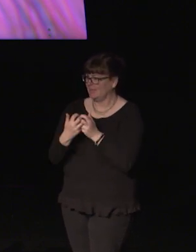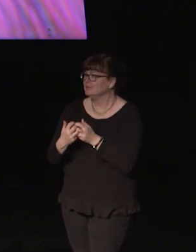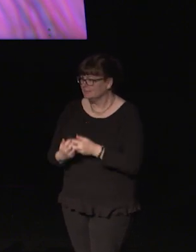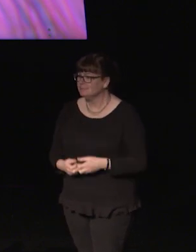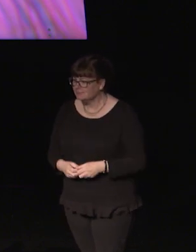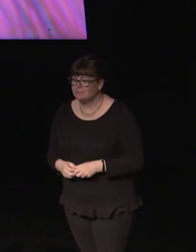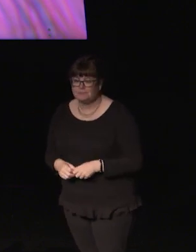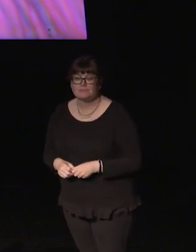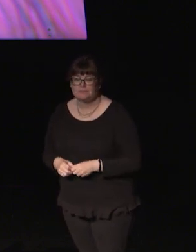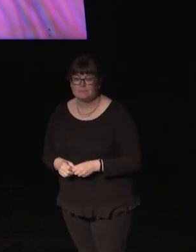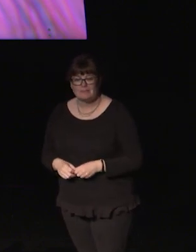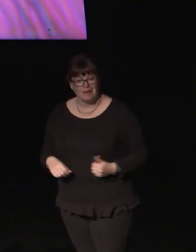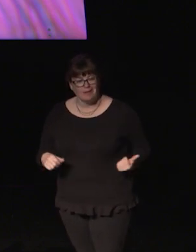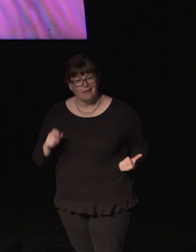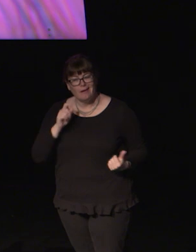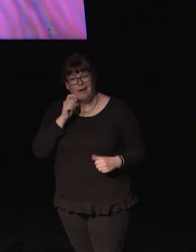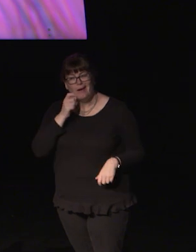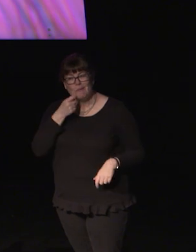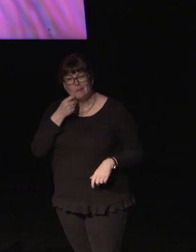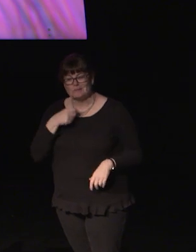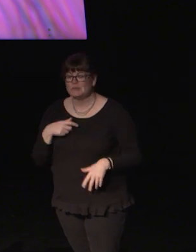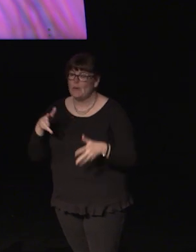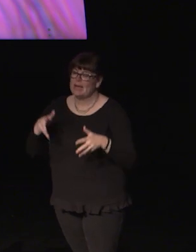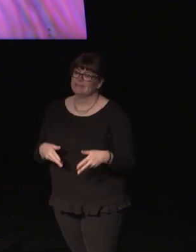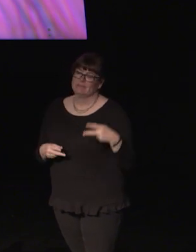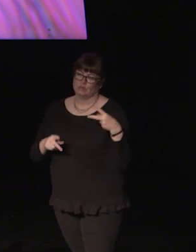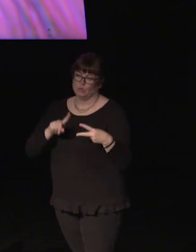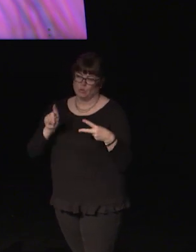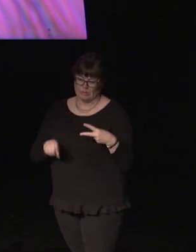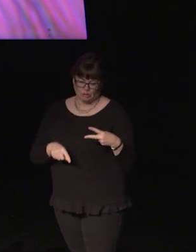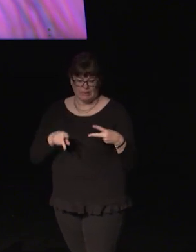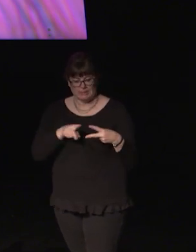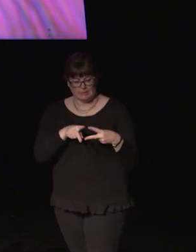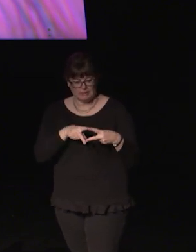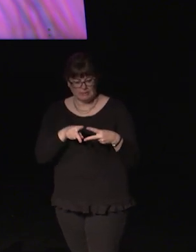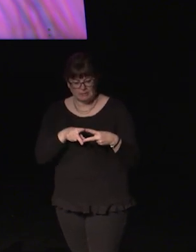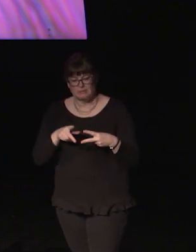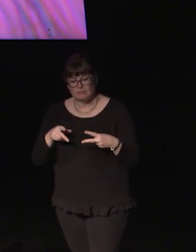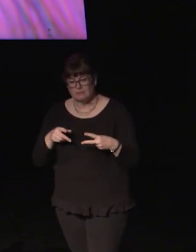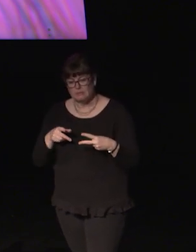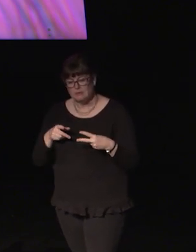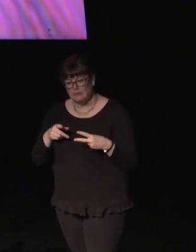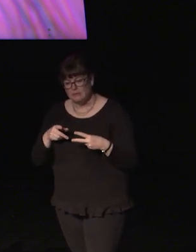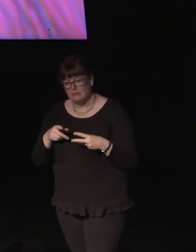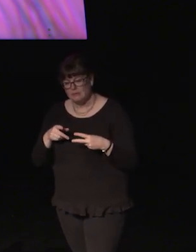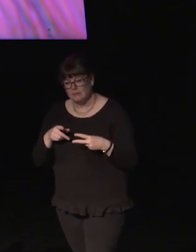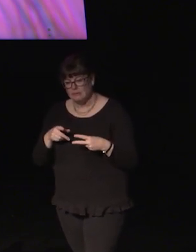Alright, so I have two questions left, but I definitely want to touch on a little bit about VR.